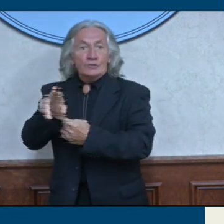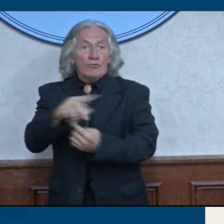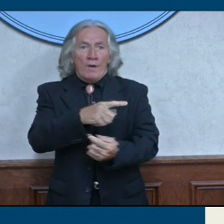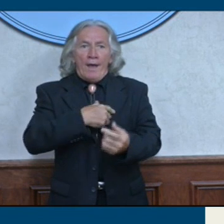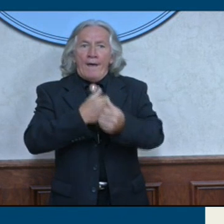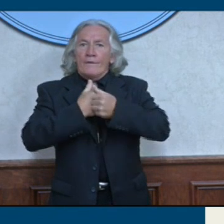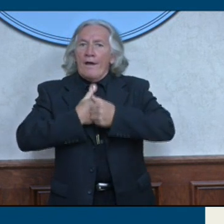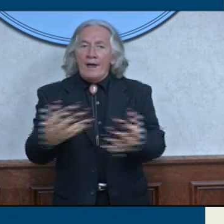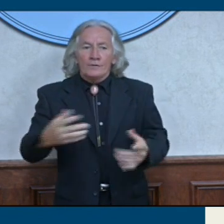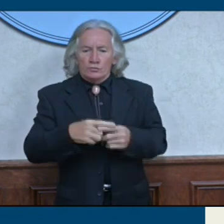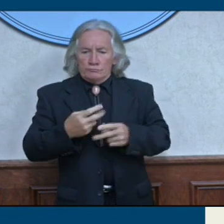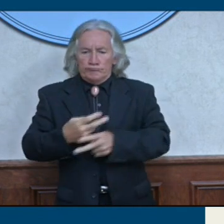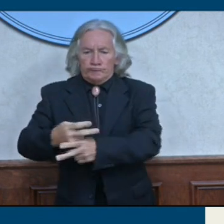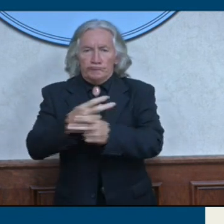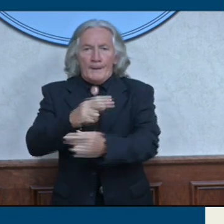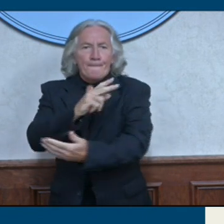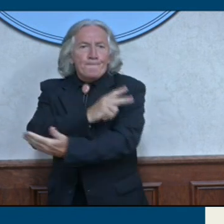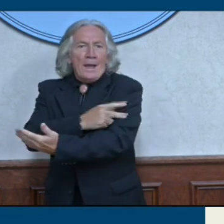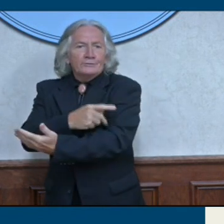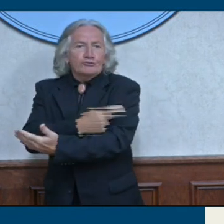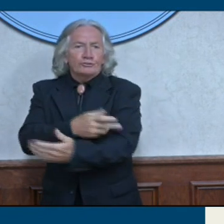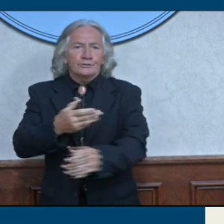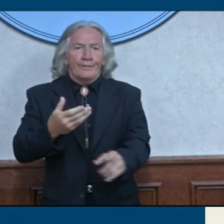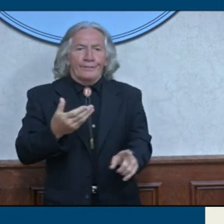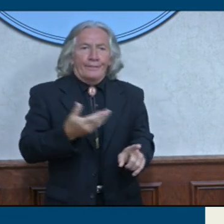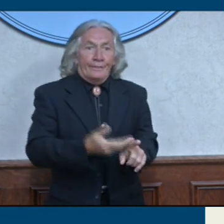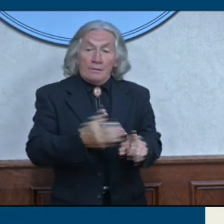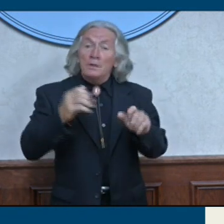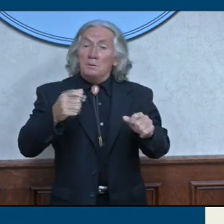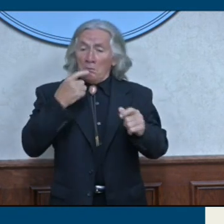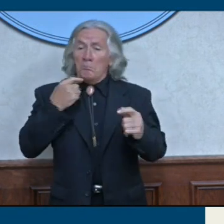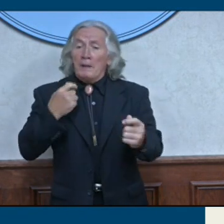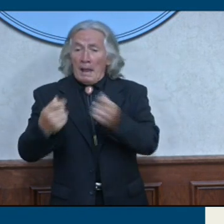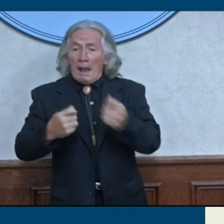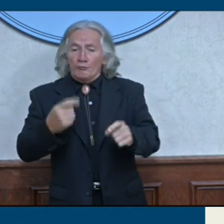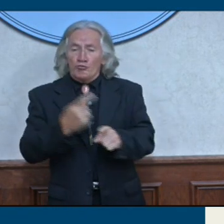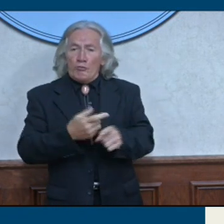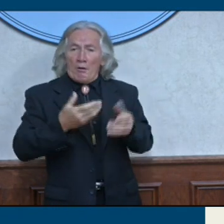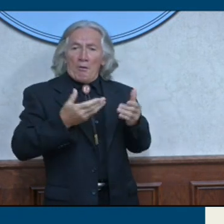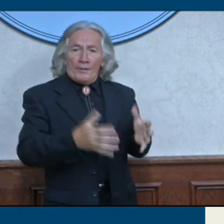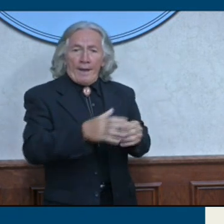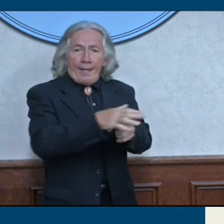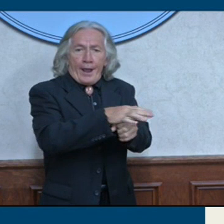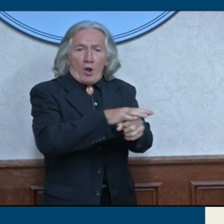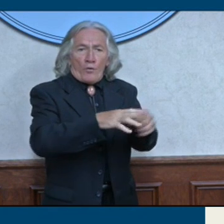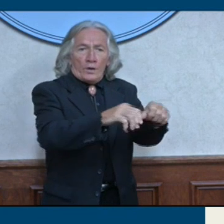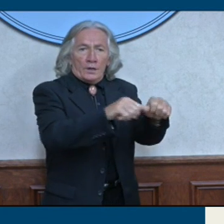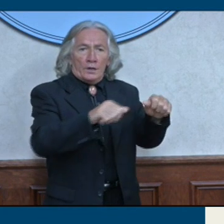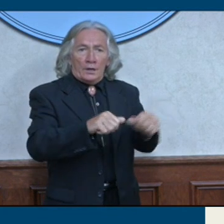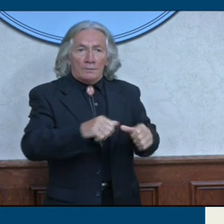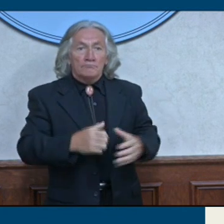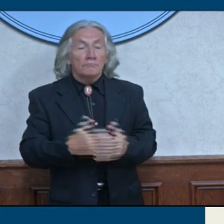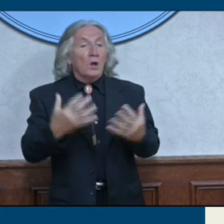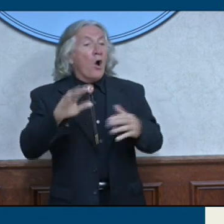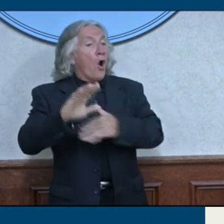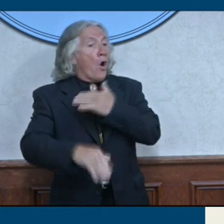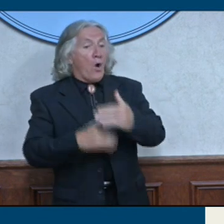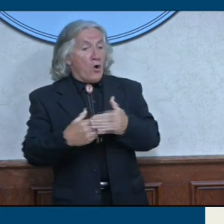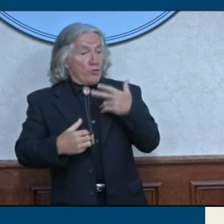IT'S NOT A TYPICAL TO USE. THE RECOVERY ROOM AREA AFTER SURGERY AS AN ICU BECAUSE ALL EQUIPMENT THAT YOU NEED IN ORDER TO TAKE CARE OF AN